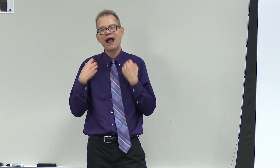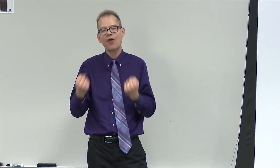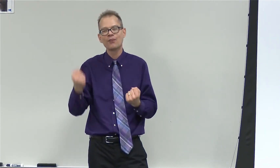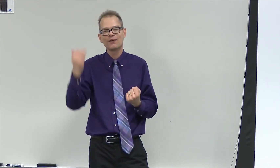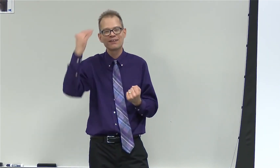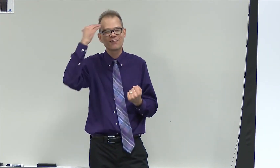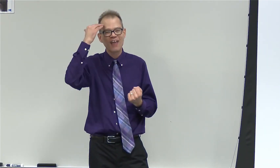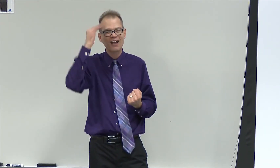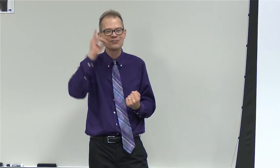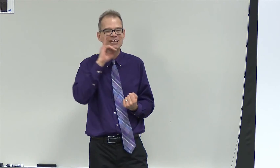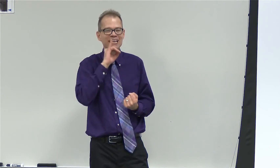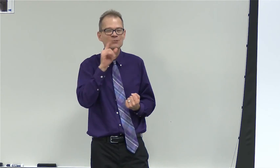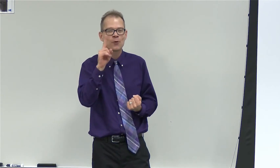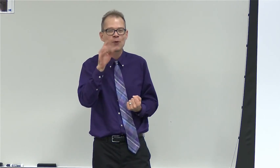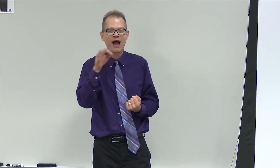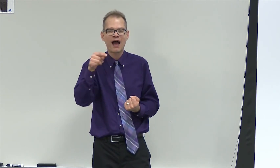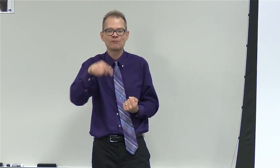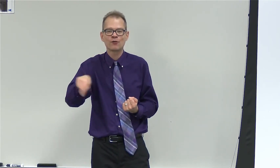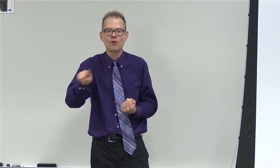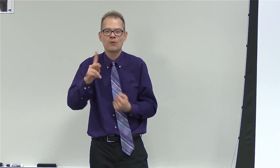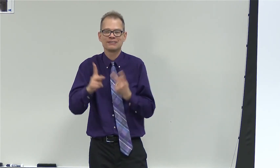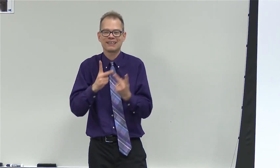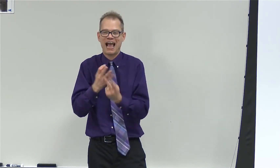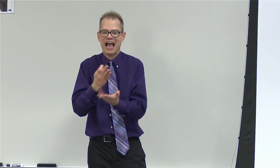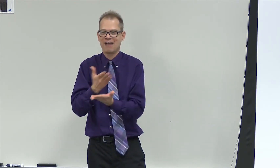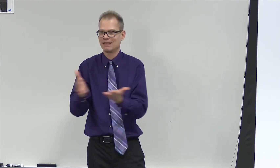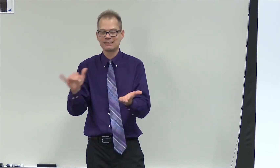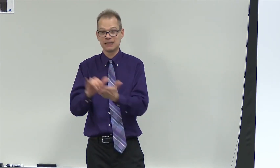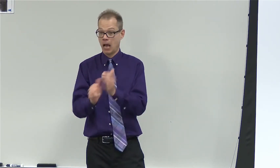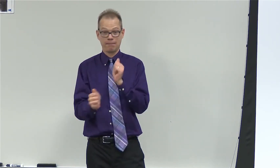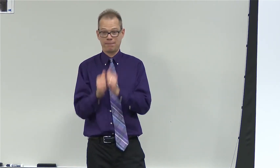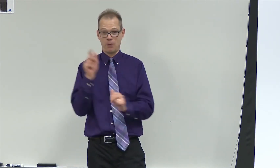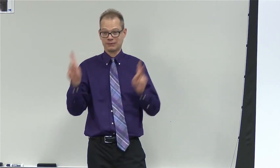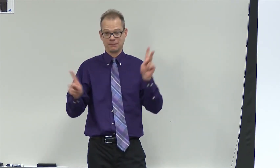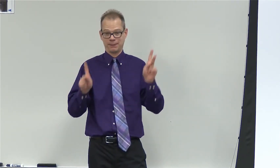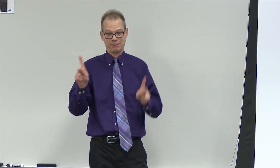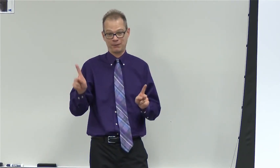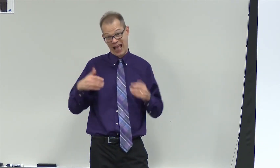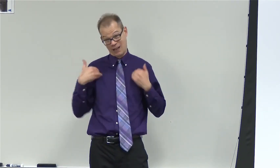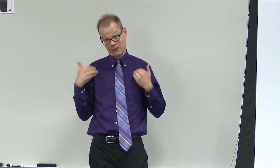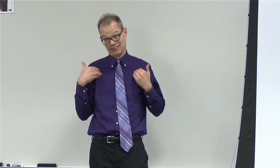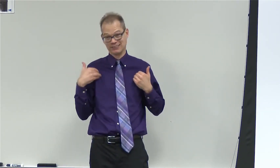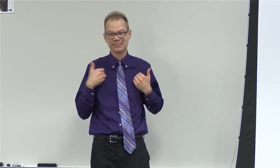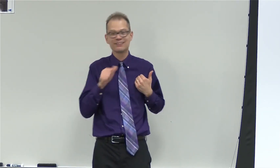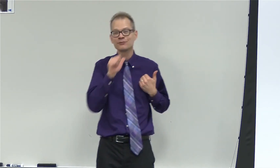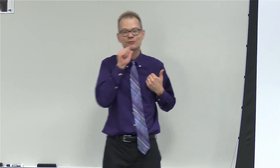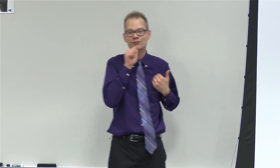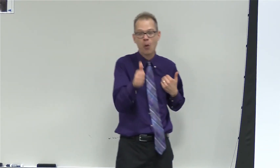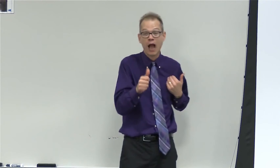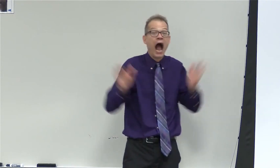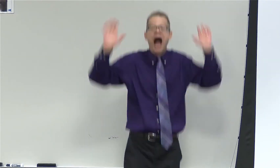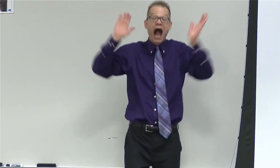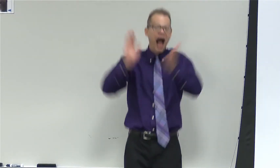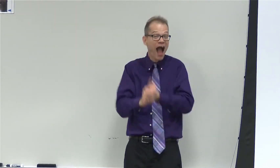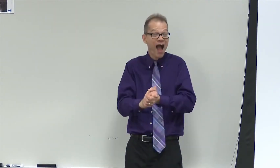I believe health knowledge is one of those... those subjects that people aren't really excited about.